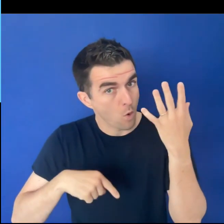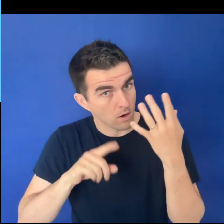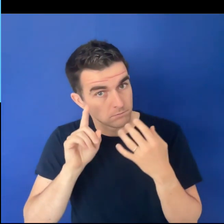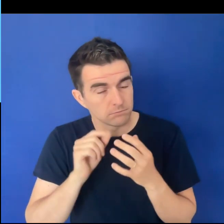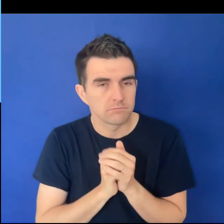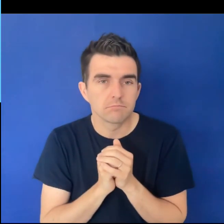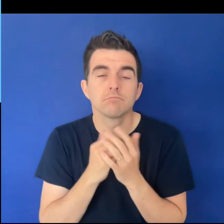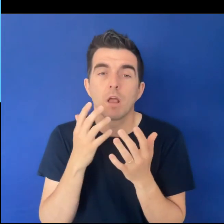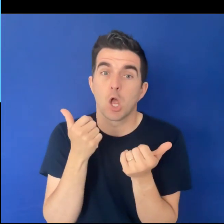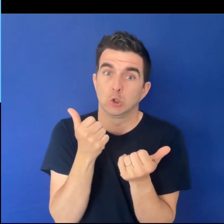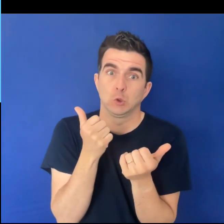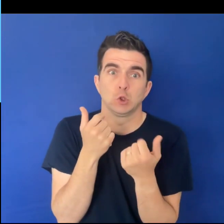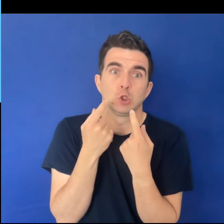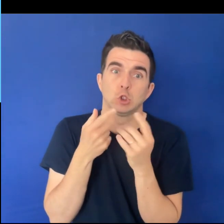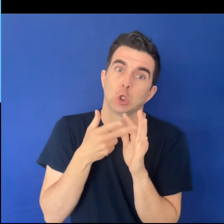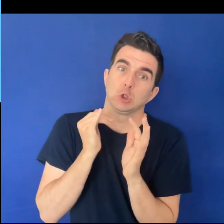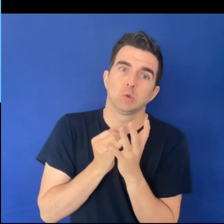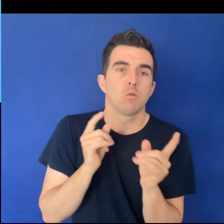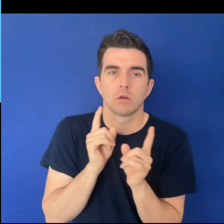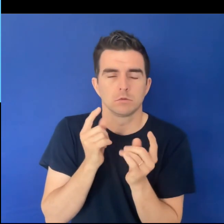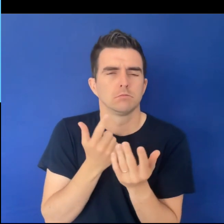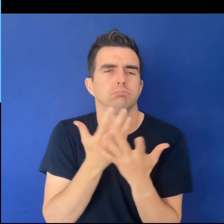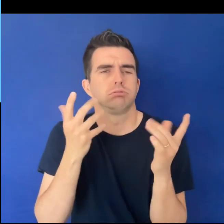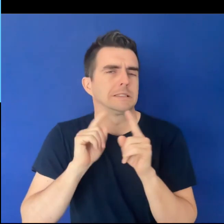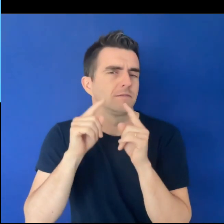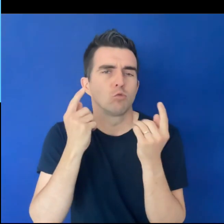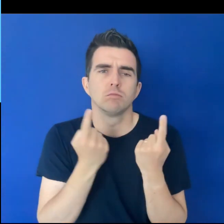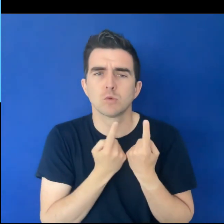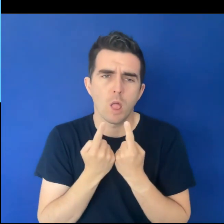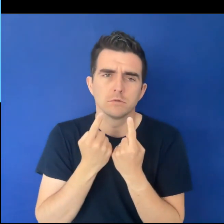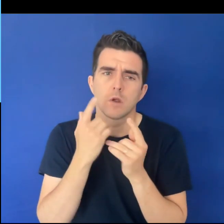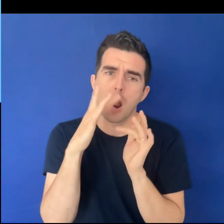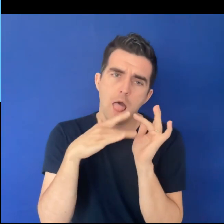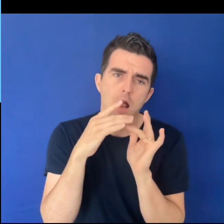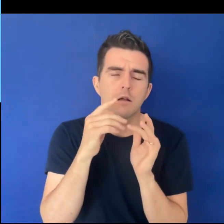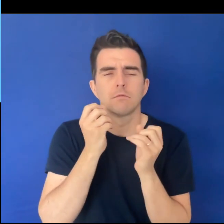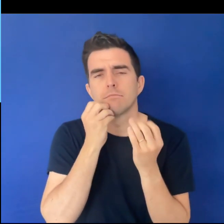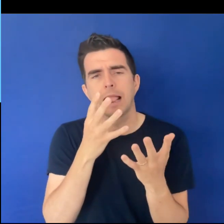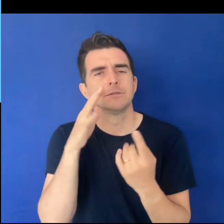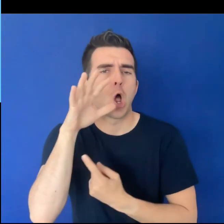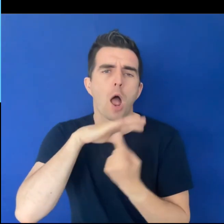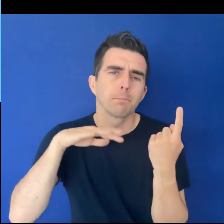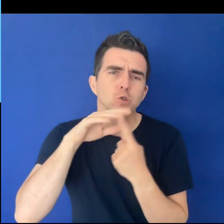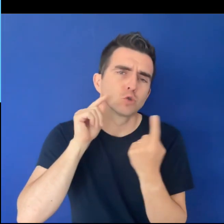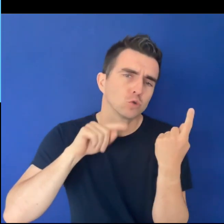but the good news is that there are loads of resources online from this amazing community.